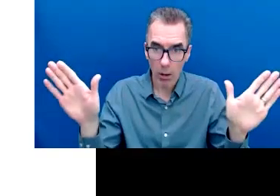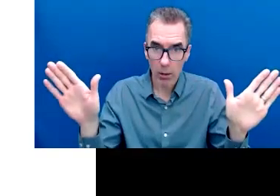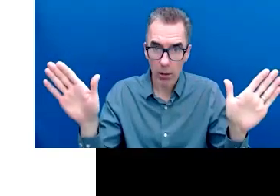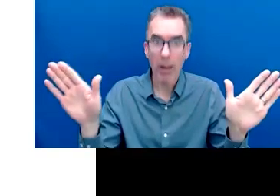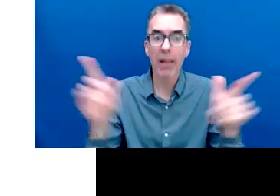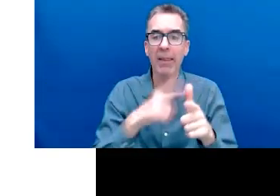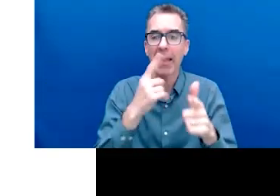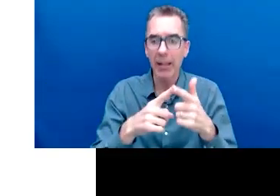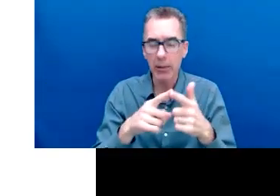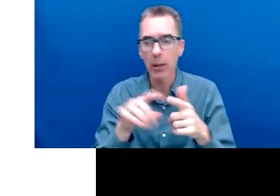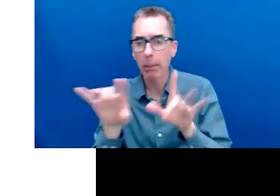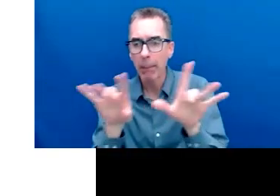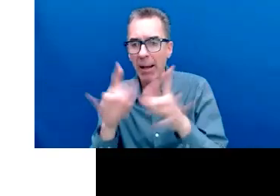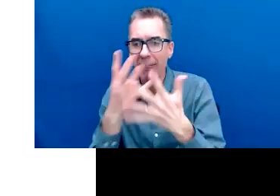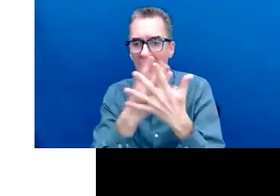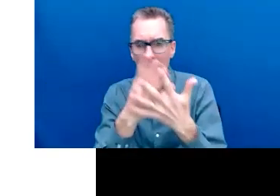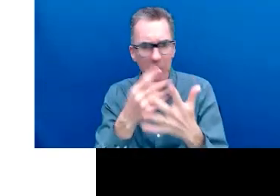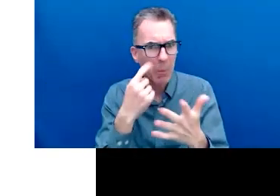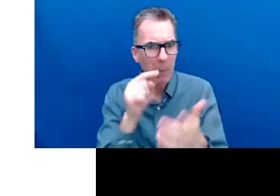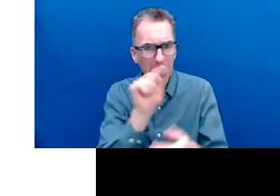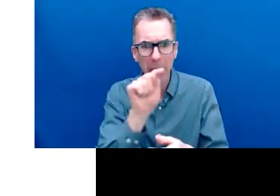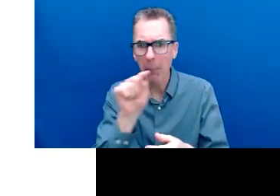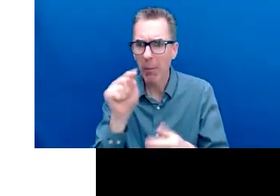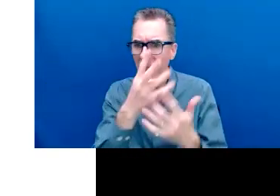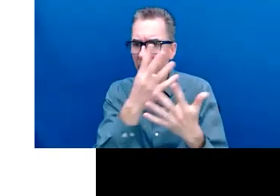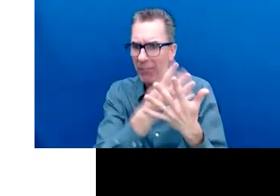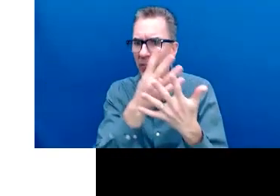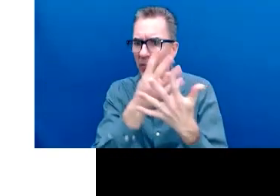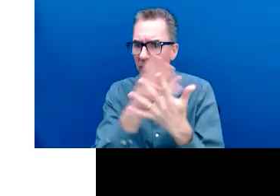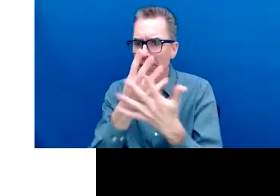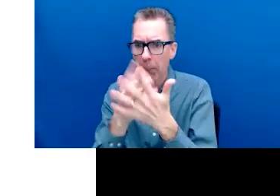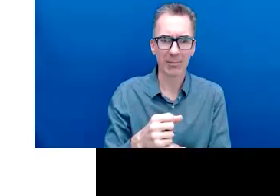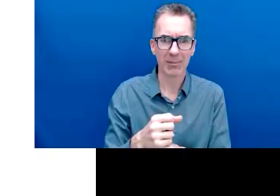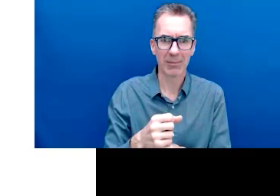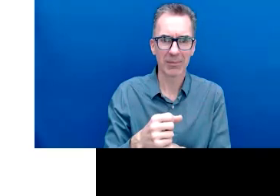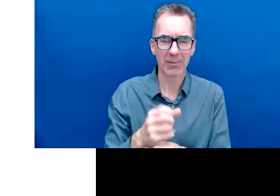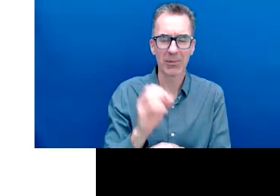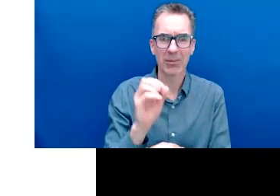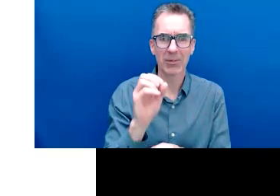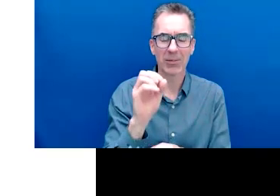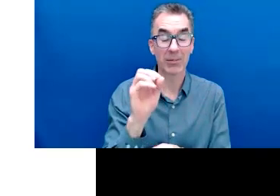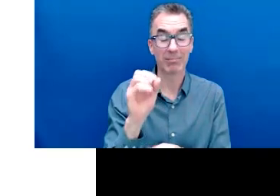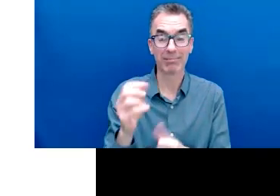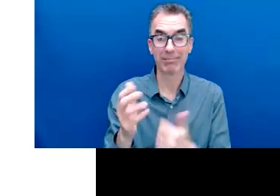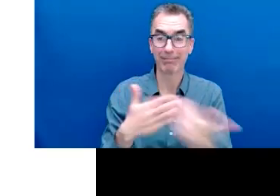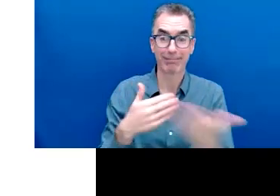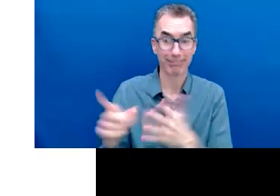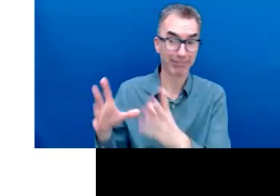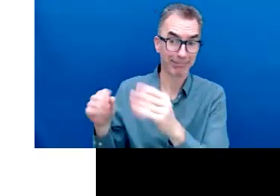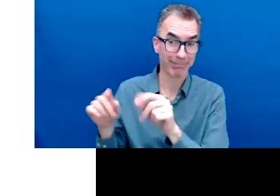It's got quite a few filters where you can really focus what you're trying to find. So, Oh. LibreTexts. Okay.